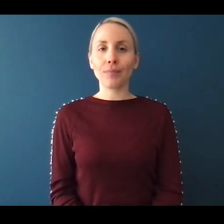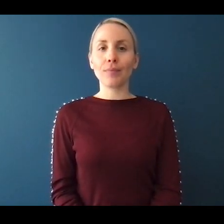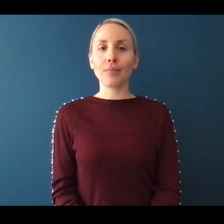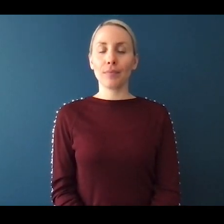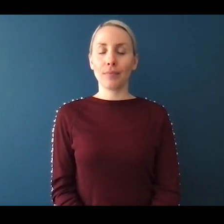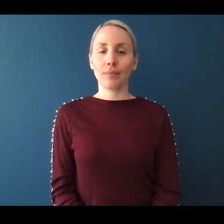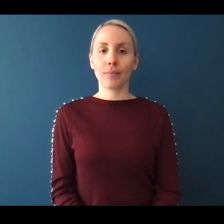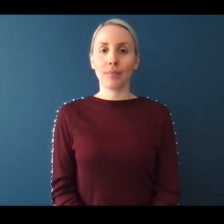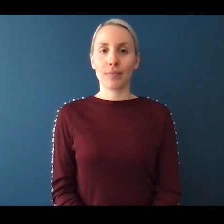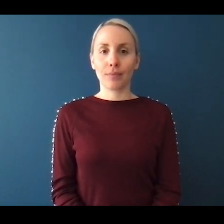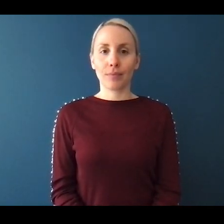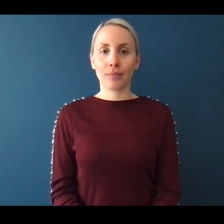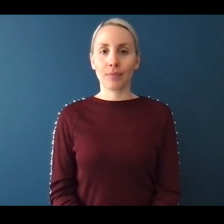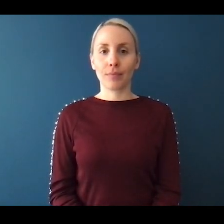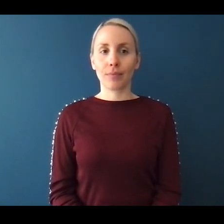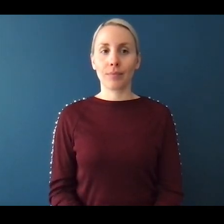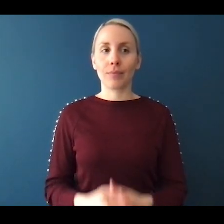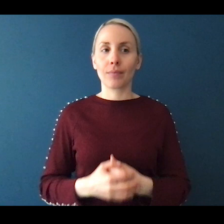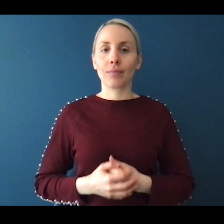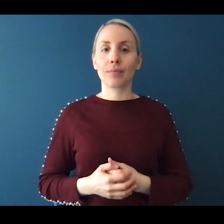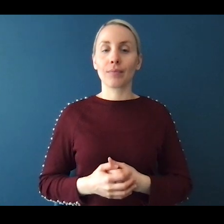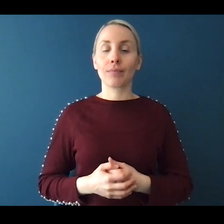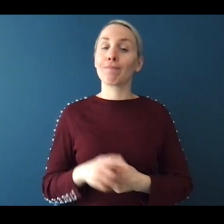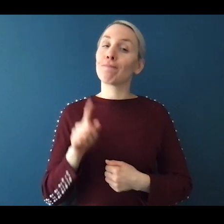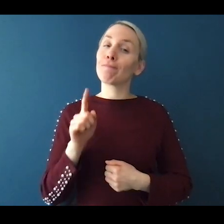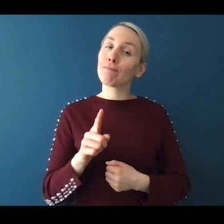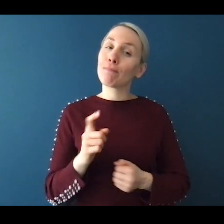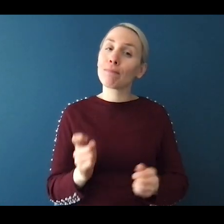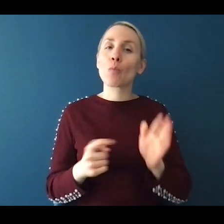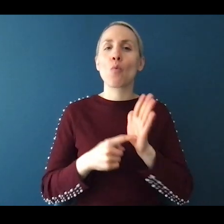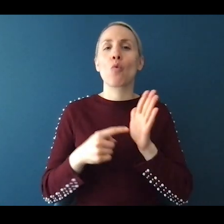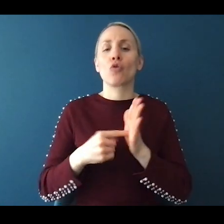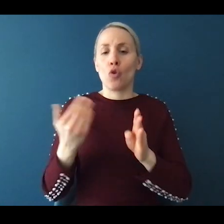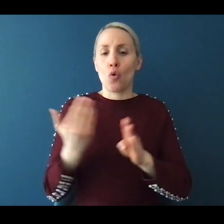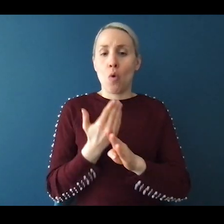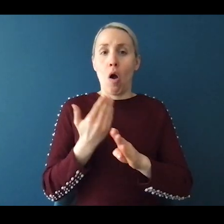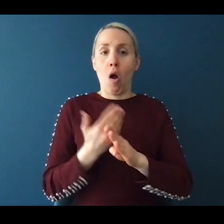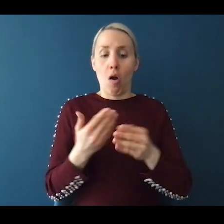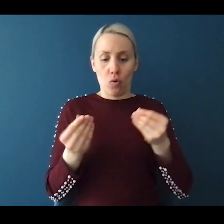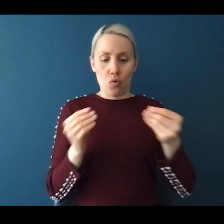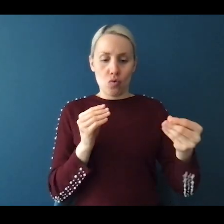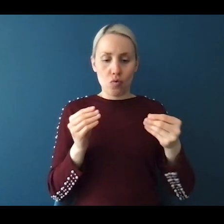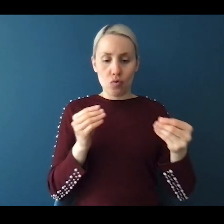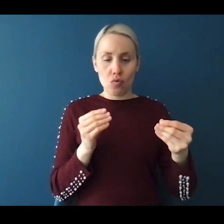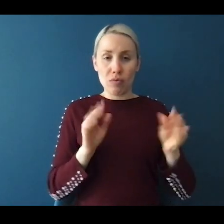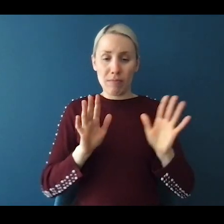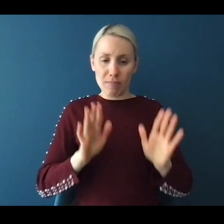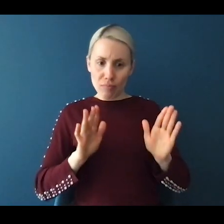also crucial is to allow the work to develop and even kind of like take a different path